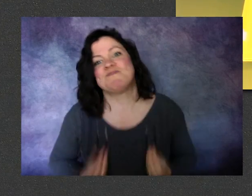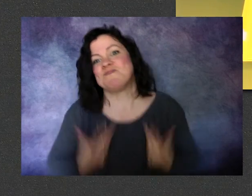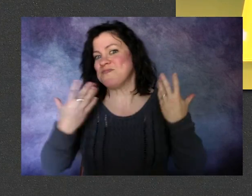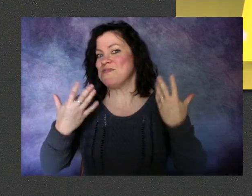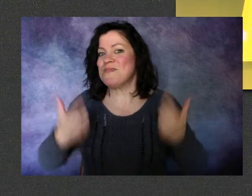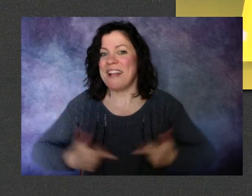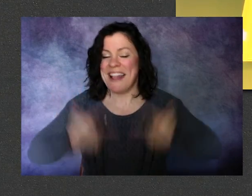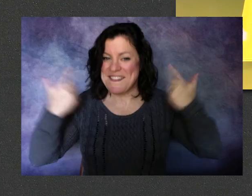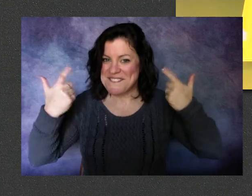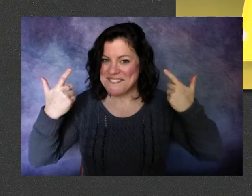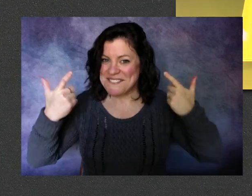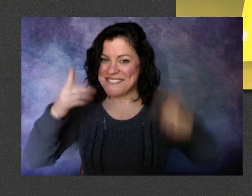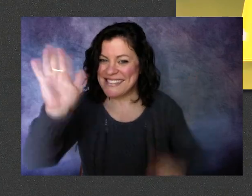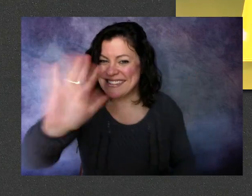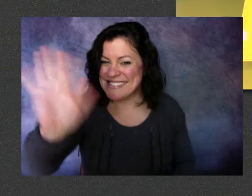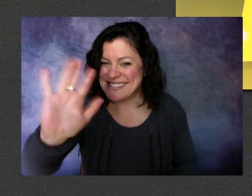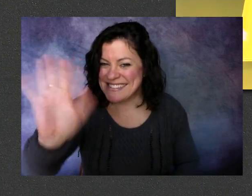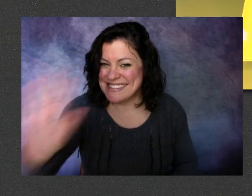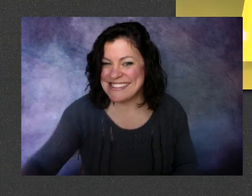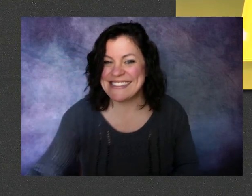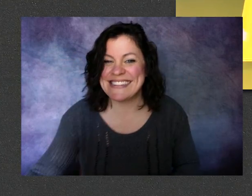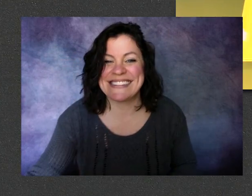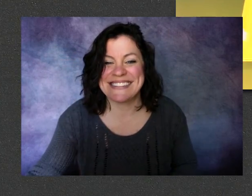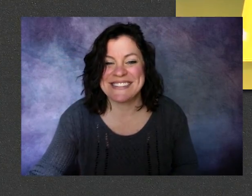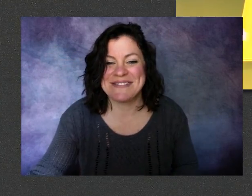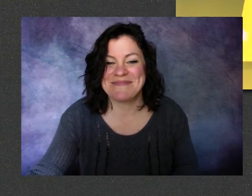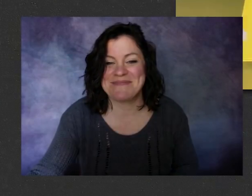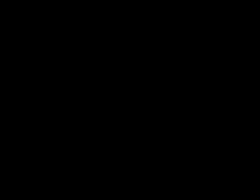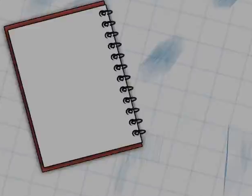where learning is brought to life. Goodbye.